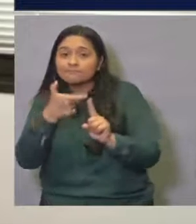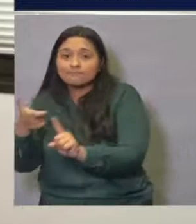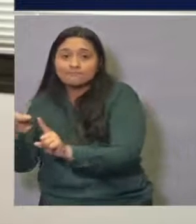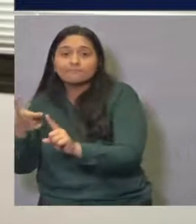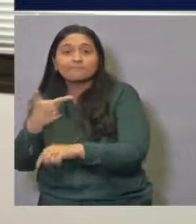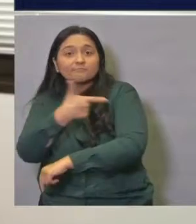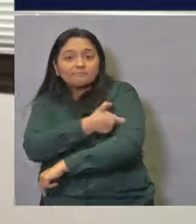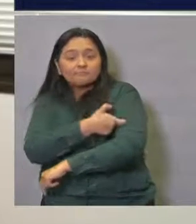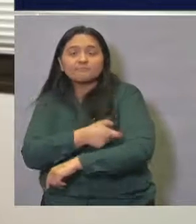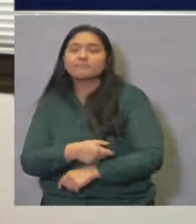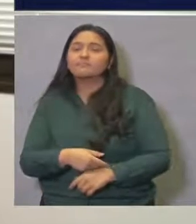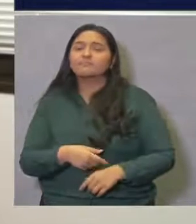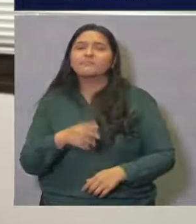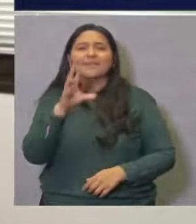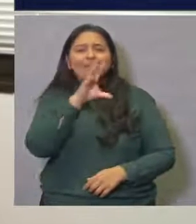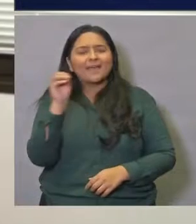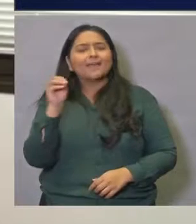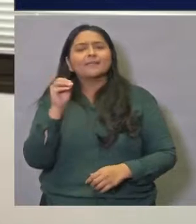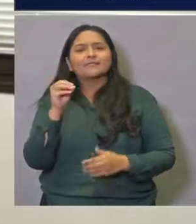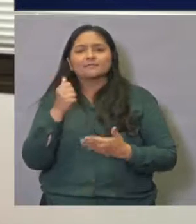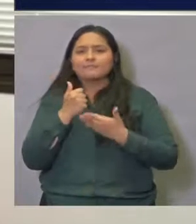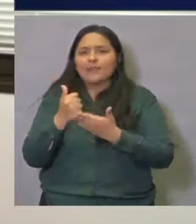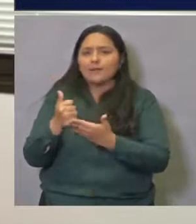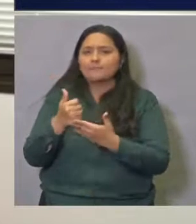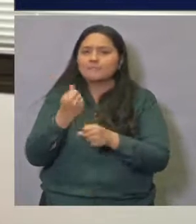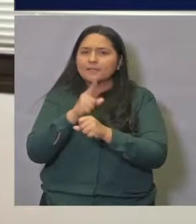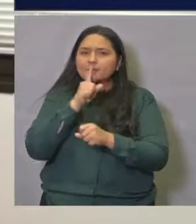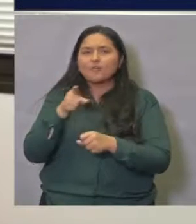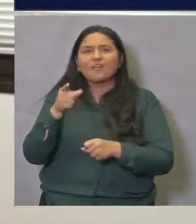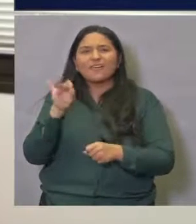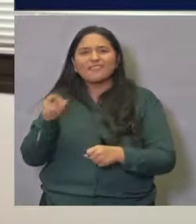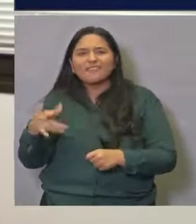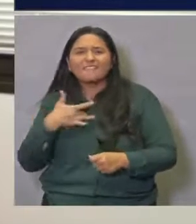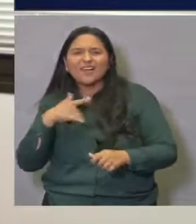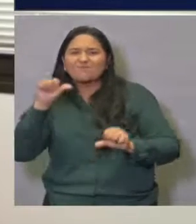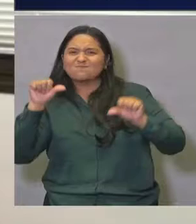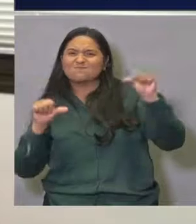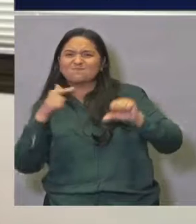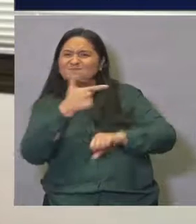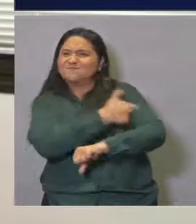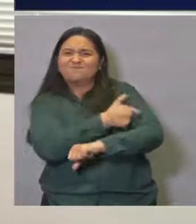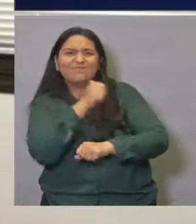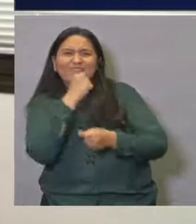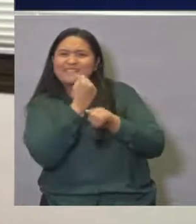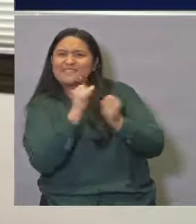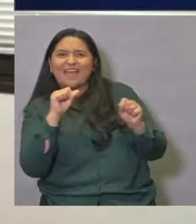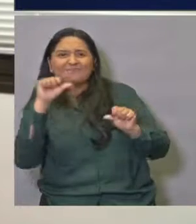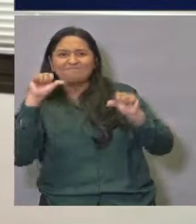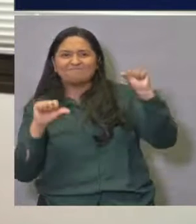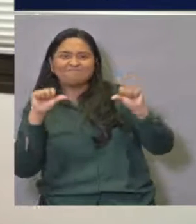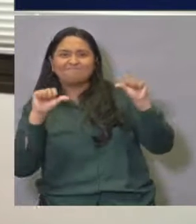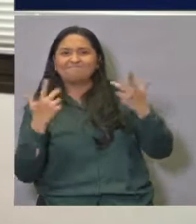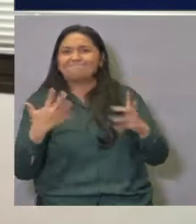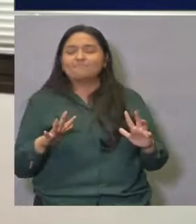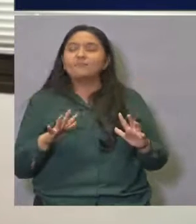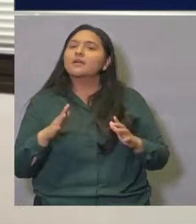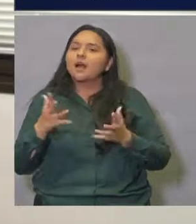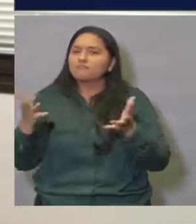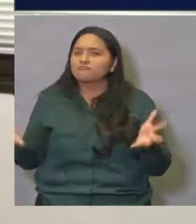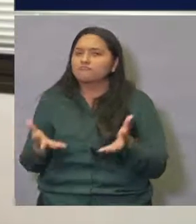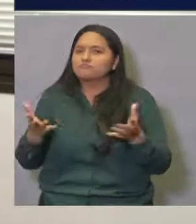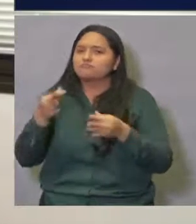MISMA EDAD. NO SOLAMENTE CREAR